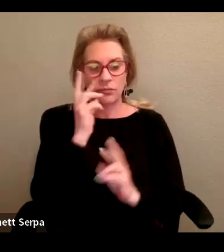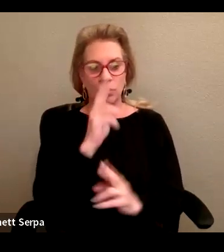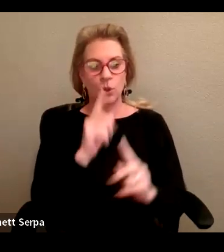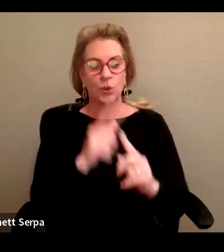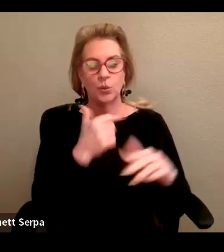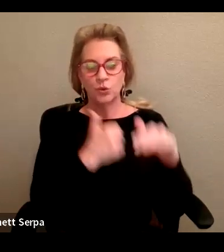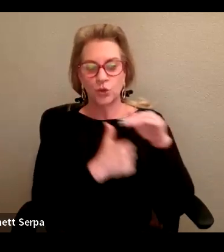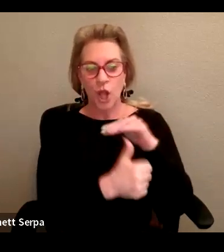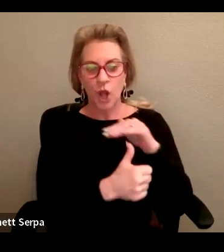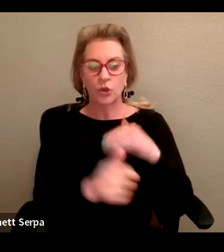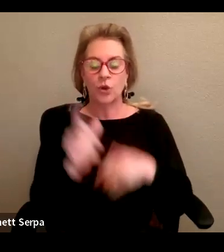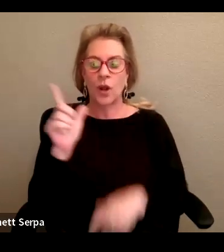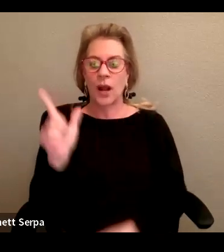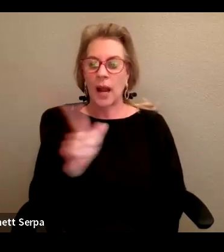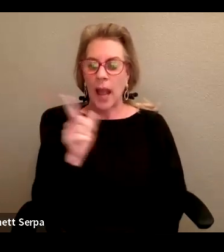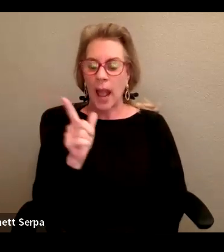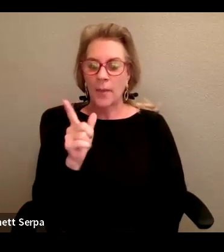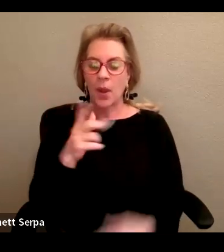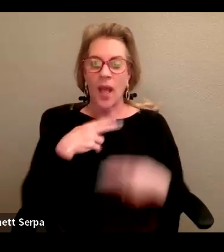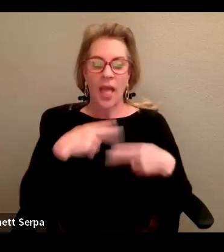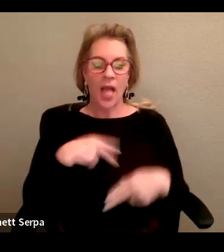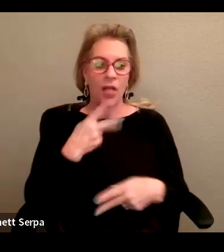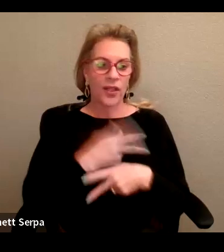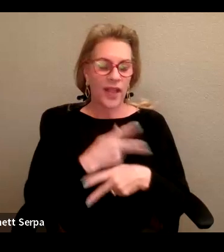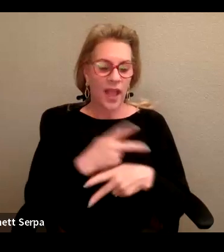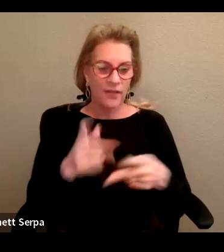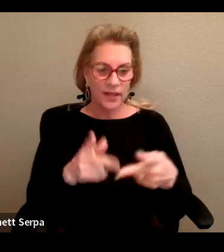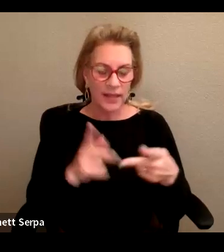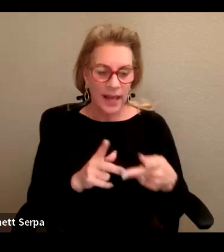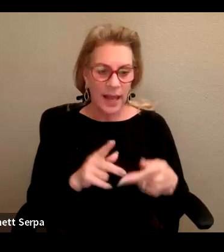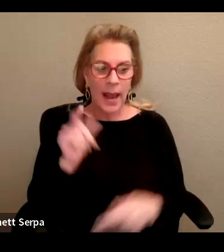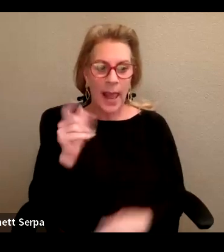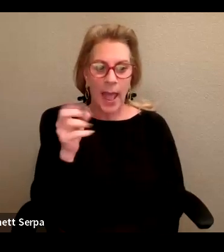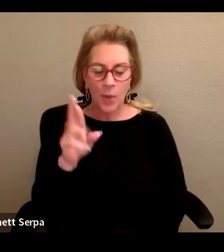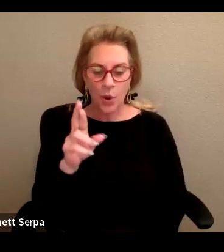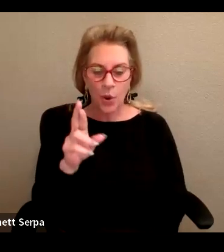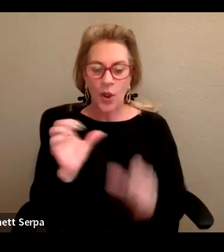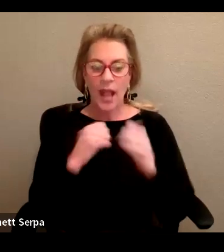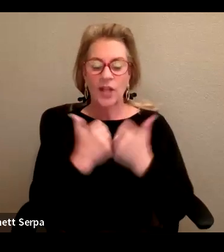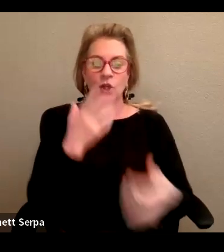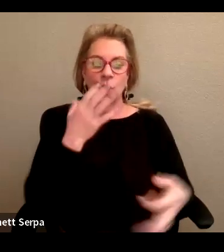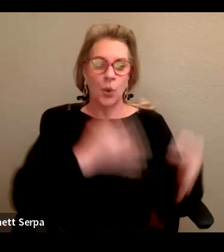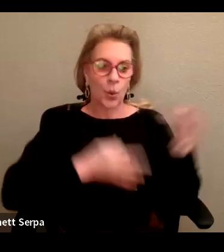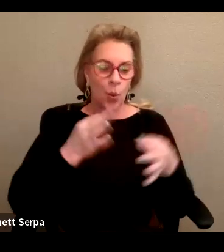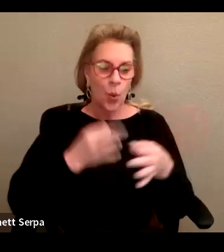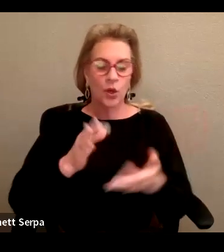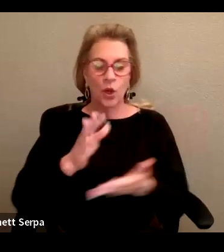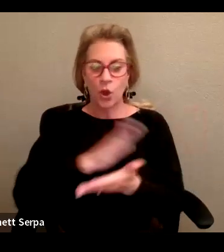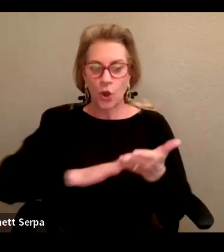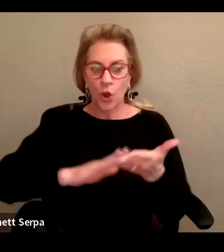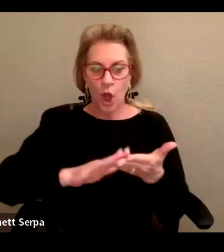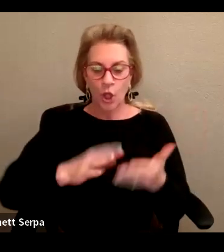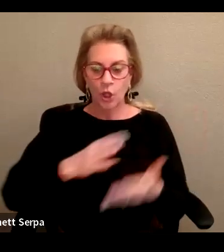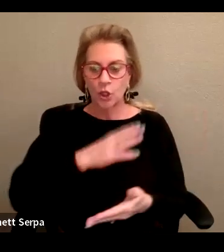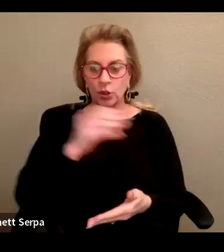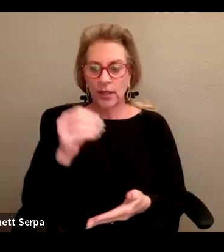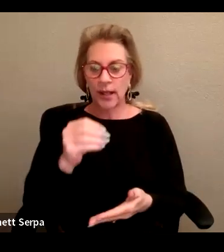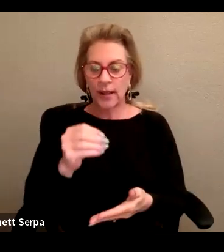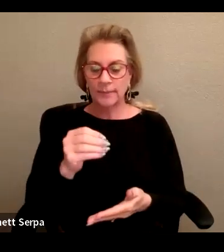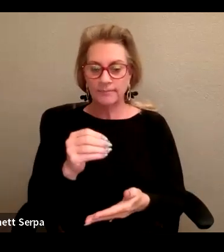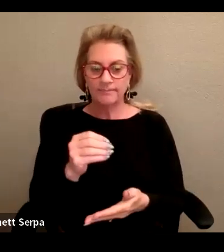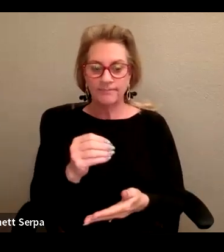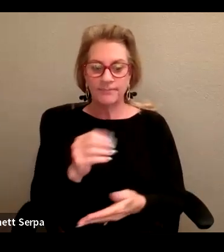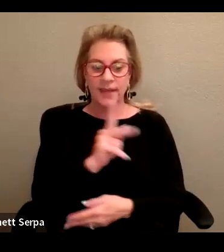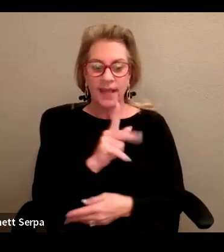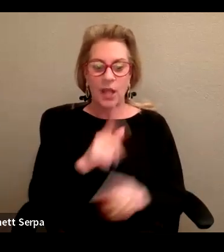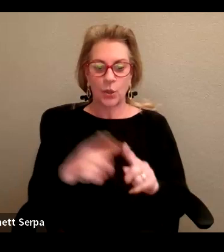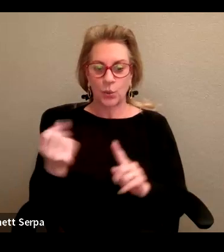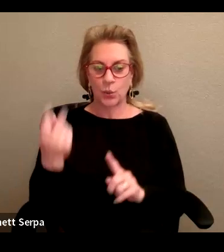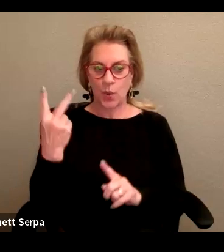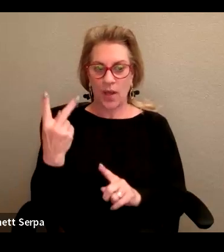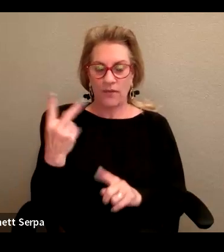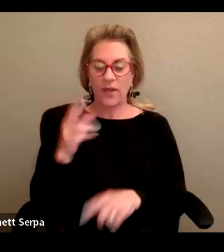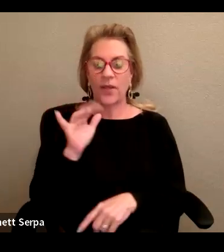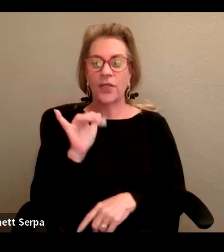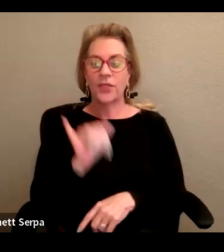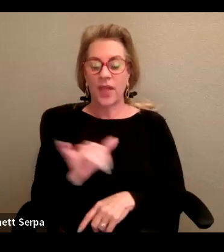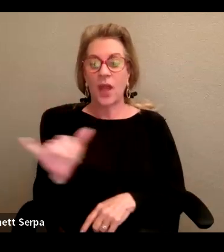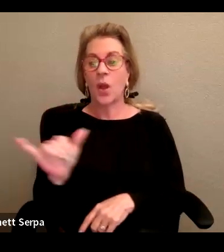libraries healthc care facilities labor agencies cour houses colleges and K22 um which um also um